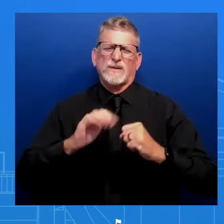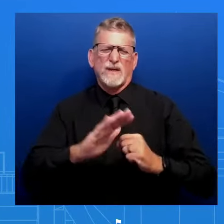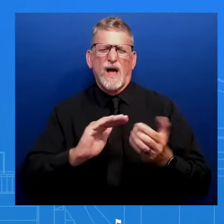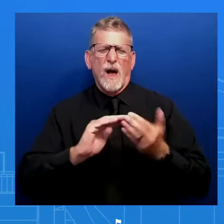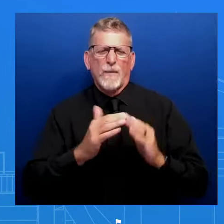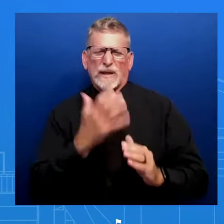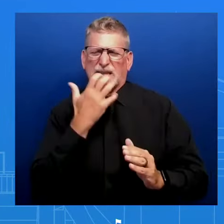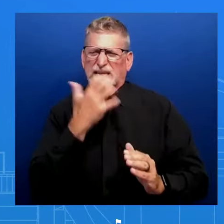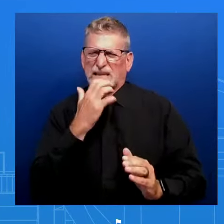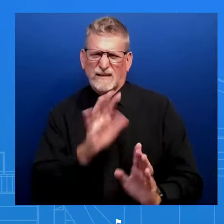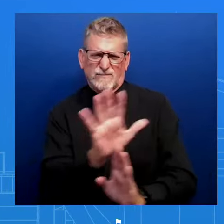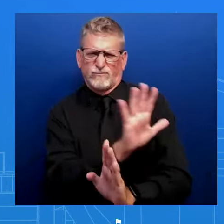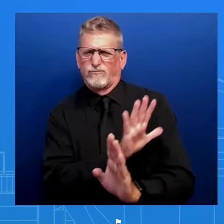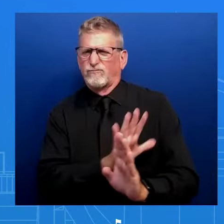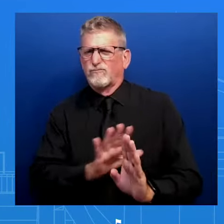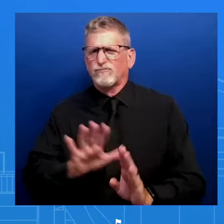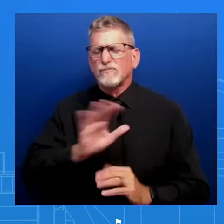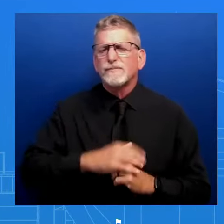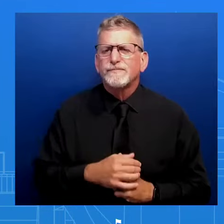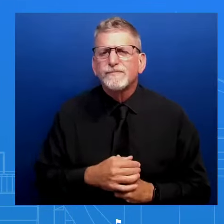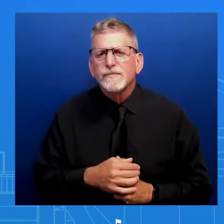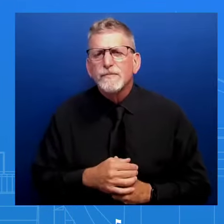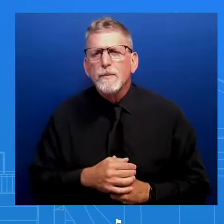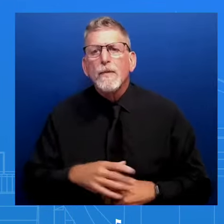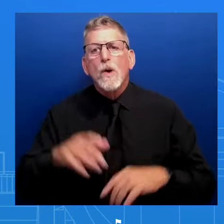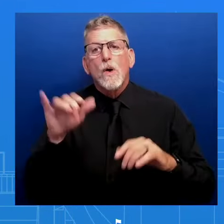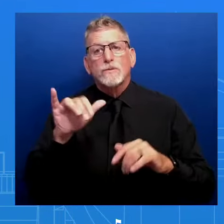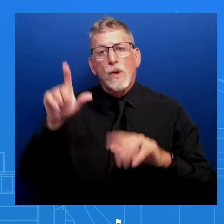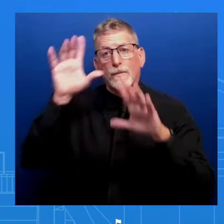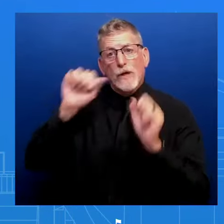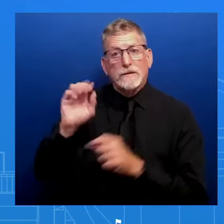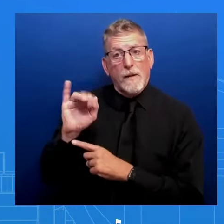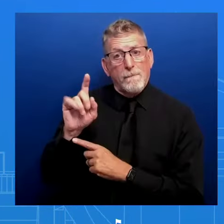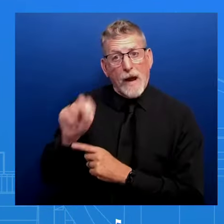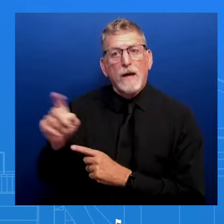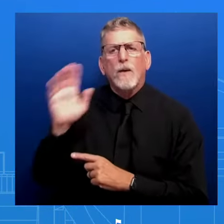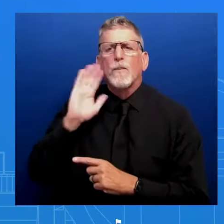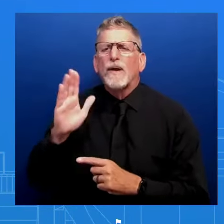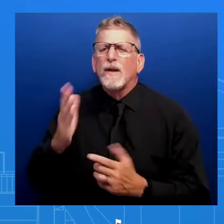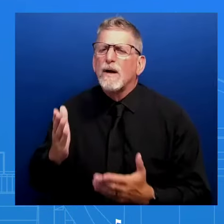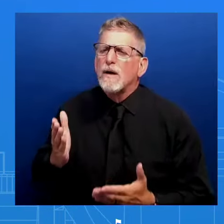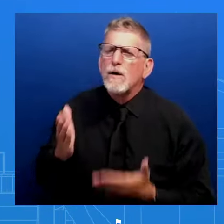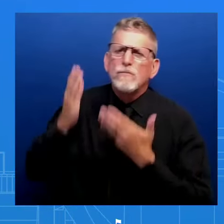President Biden announced his intent to nominate former mayor, Maryland Governor Martin O'Malley,